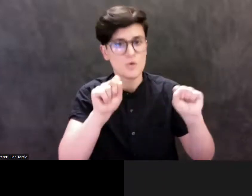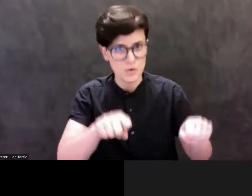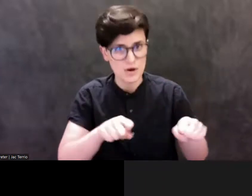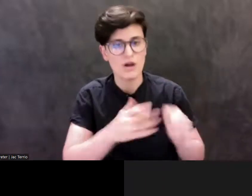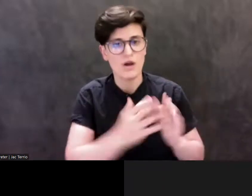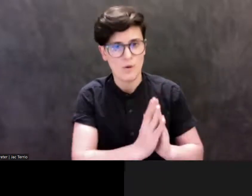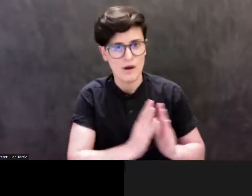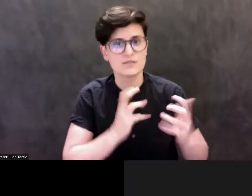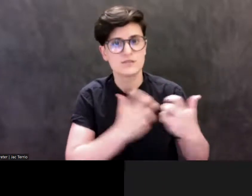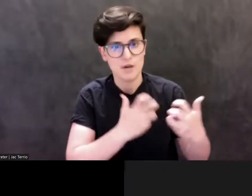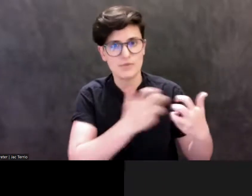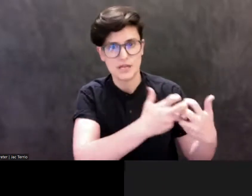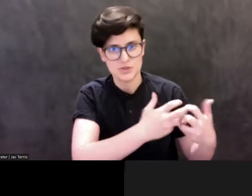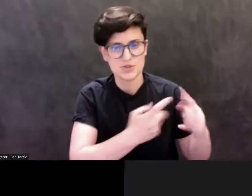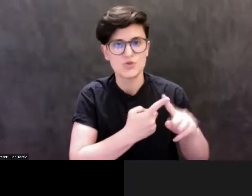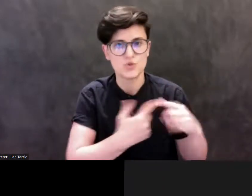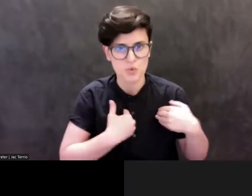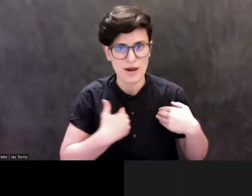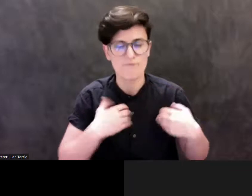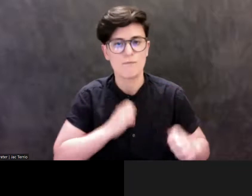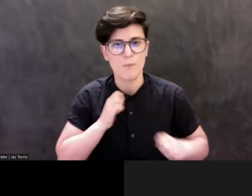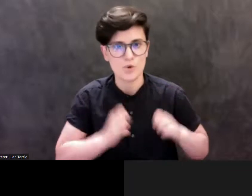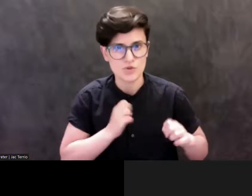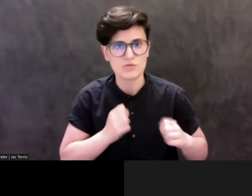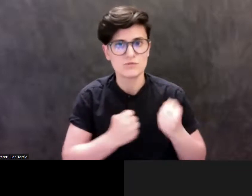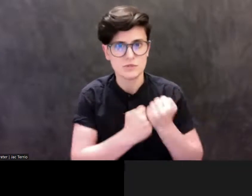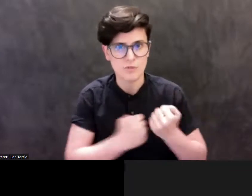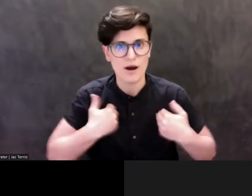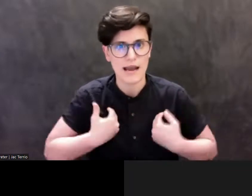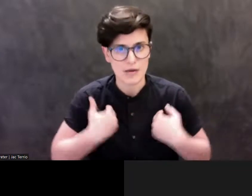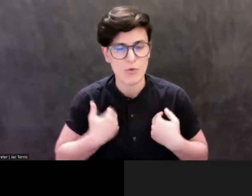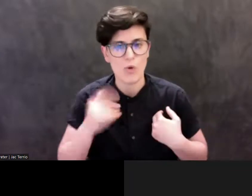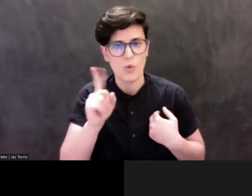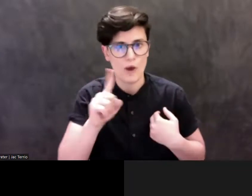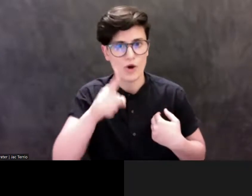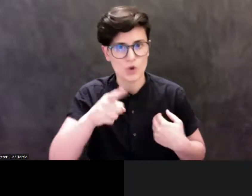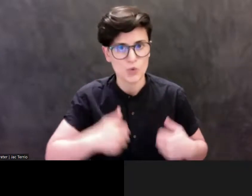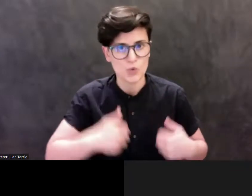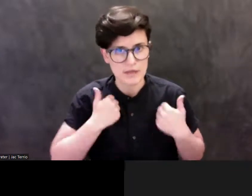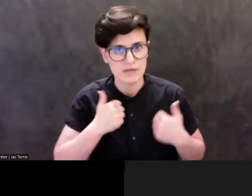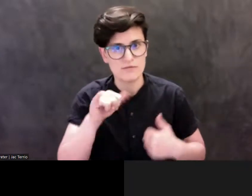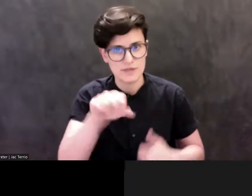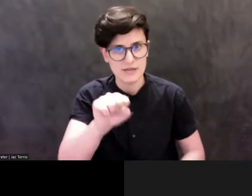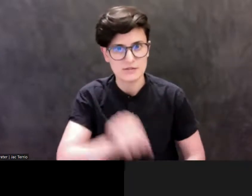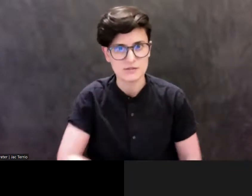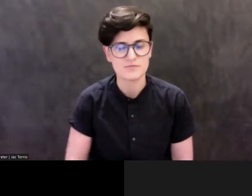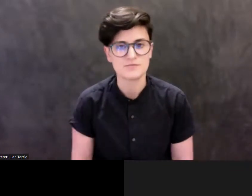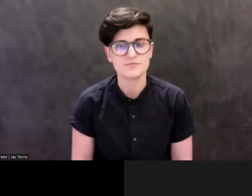accommodation to have and emotional support animal where you live. ________________________________________ Thanks.